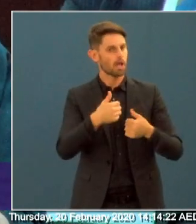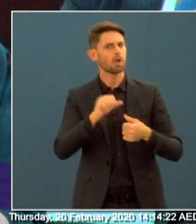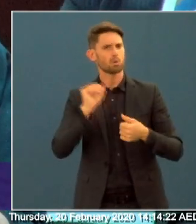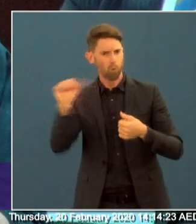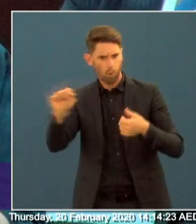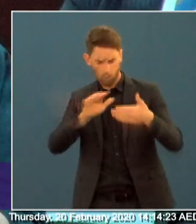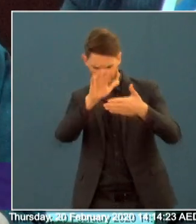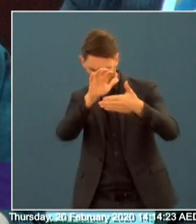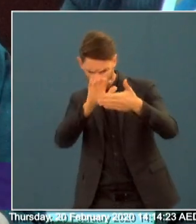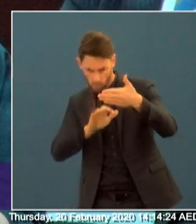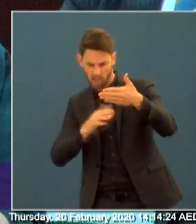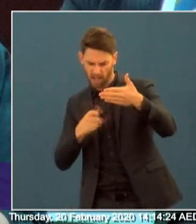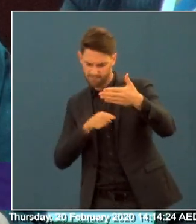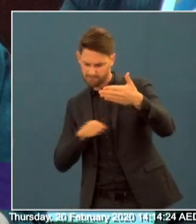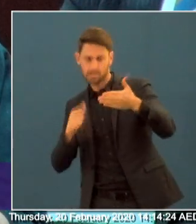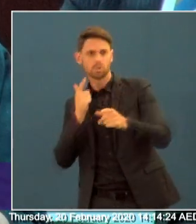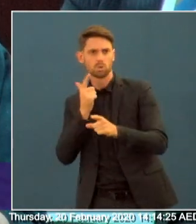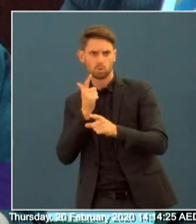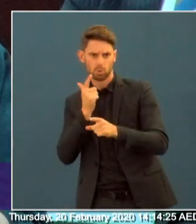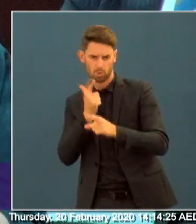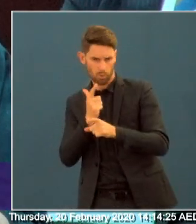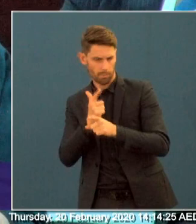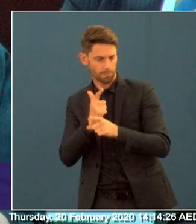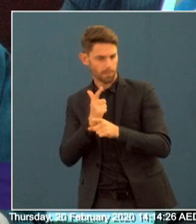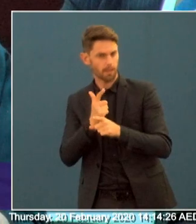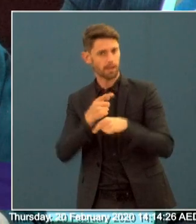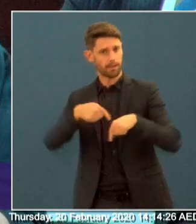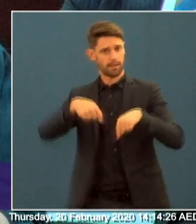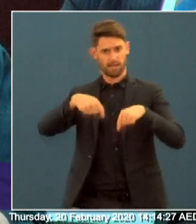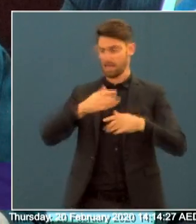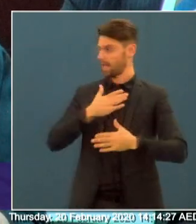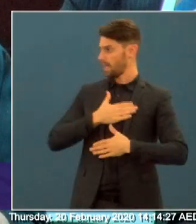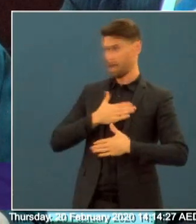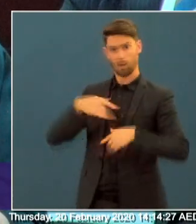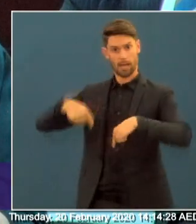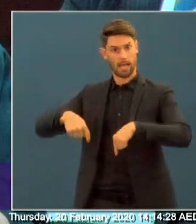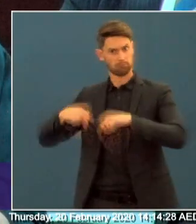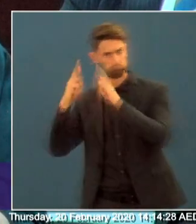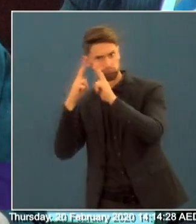In terms of the work of this Royal Commission and given the limitation